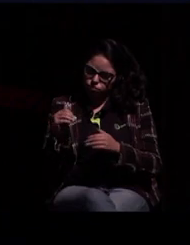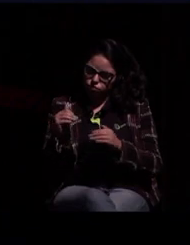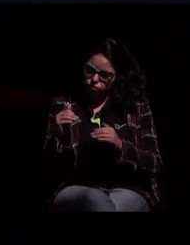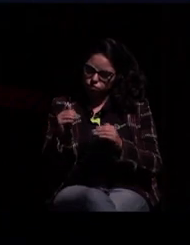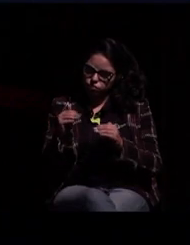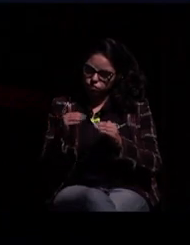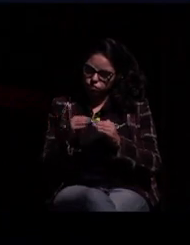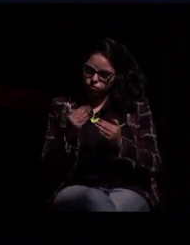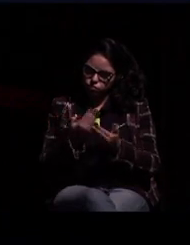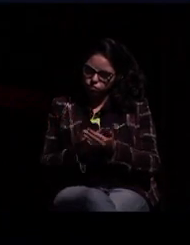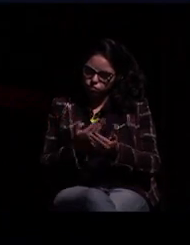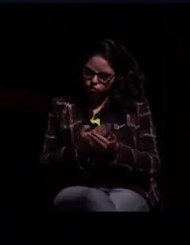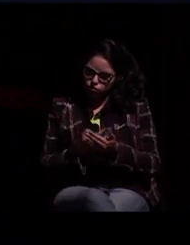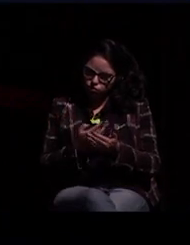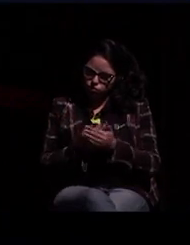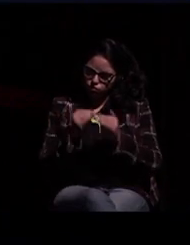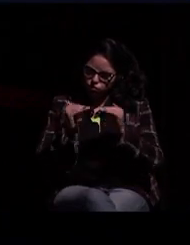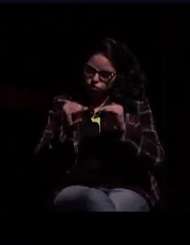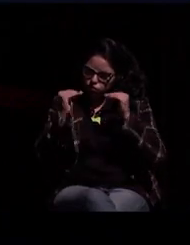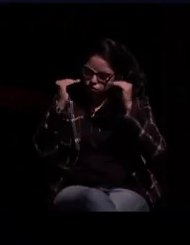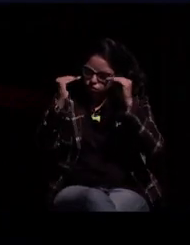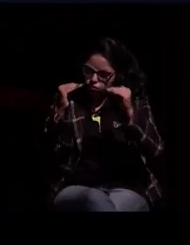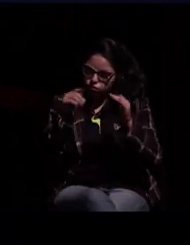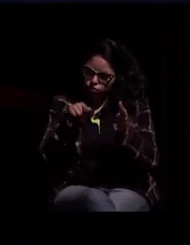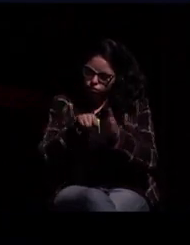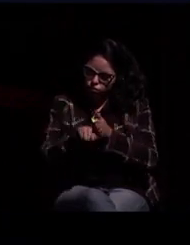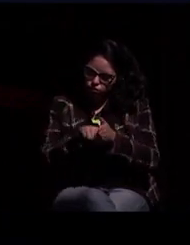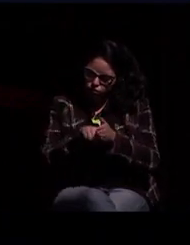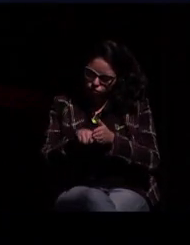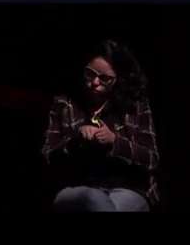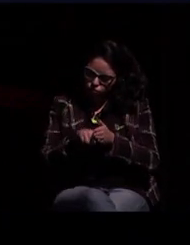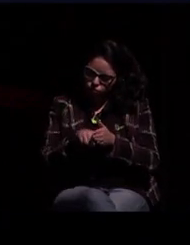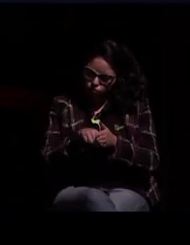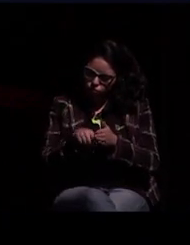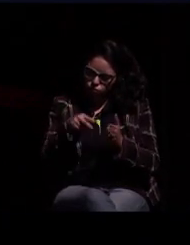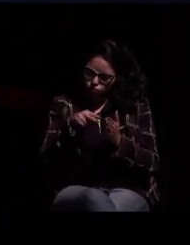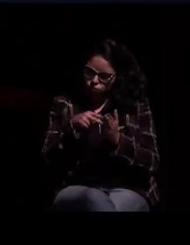research that becomes something related to people’s everyday life,